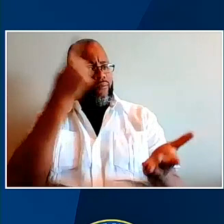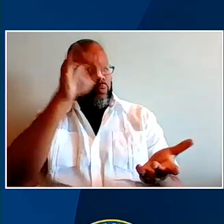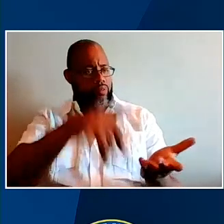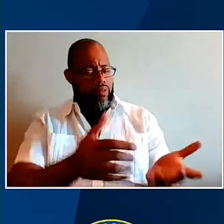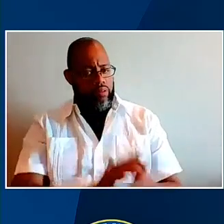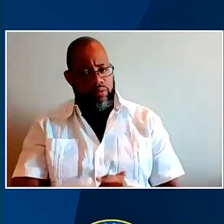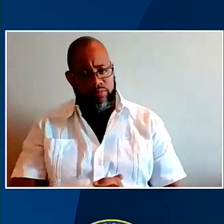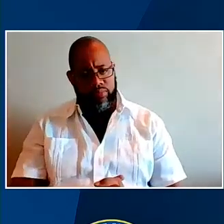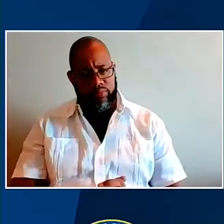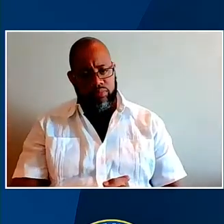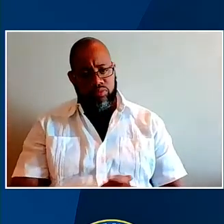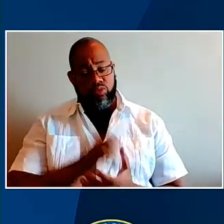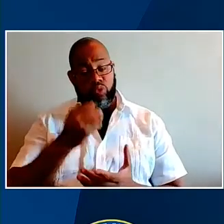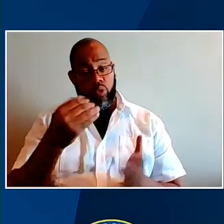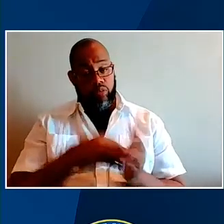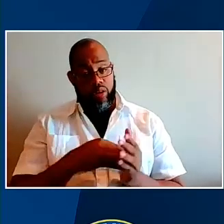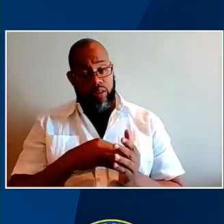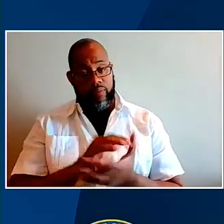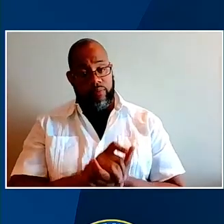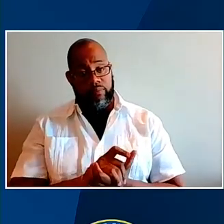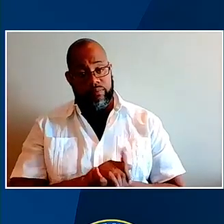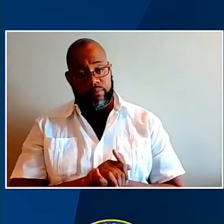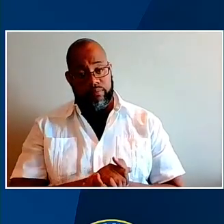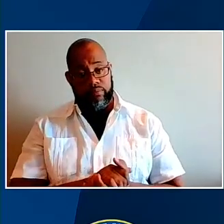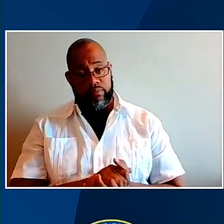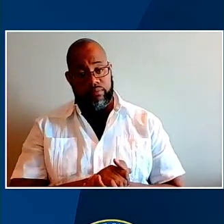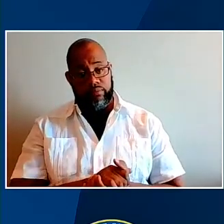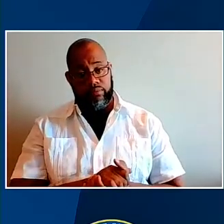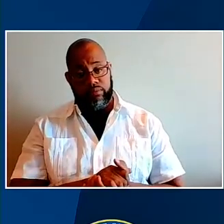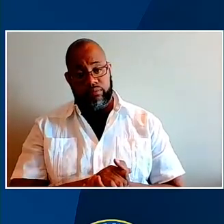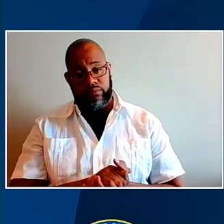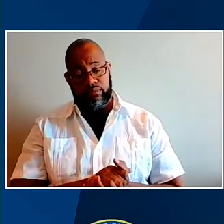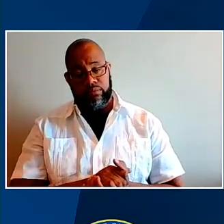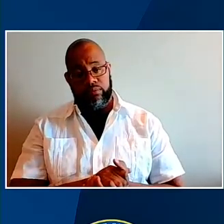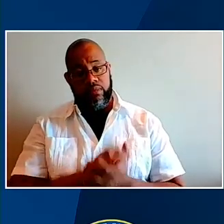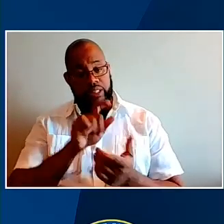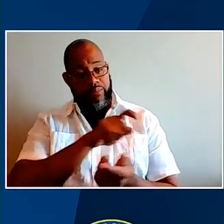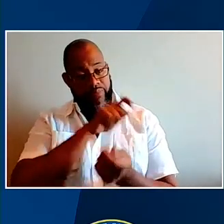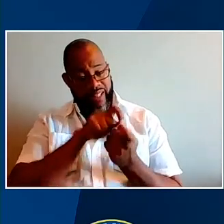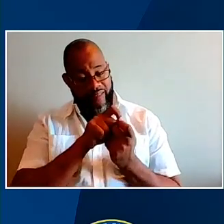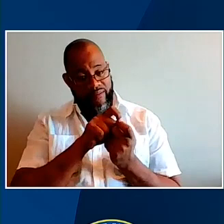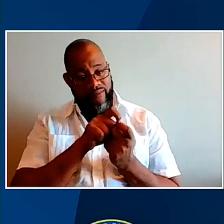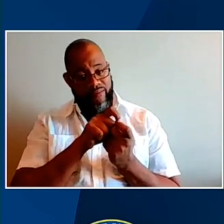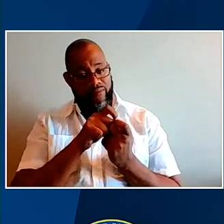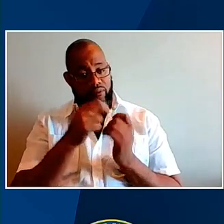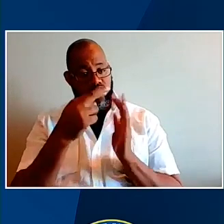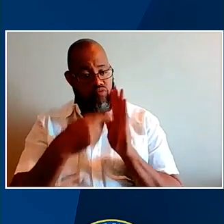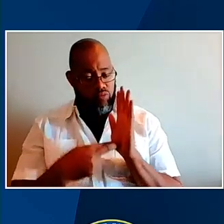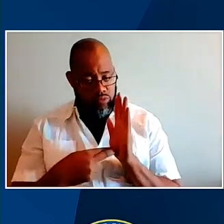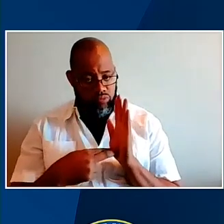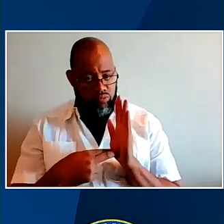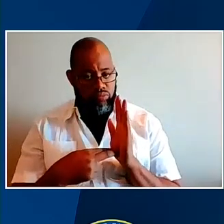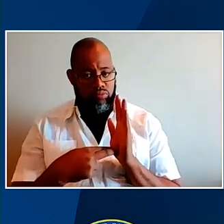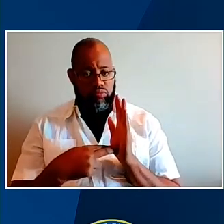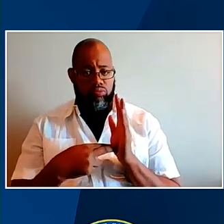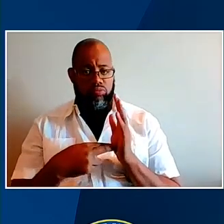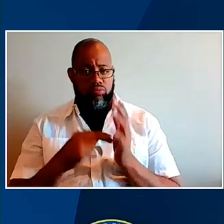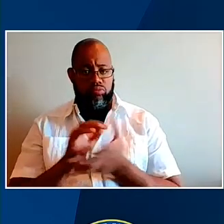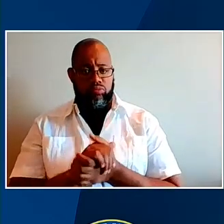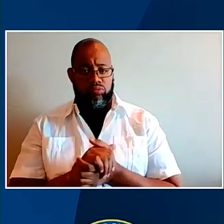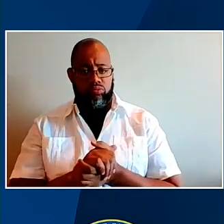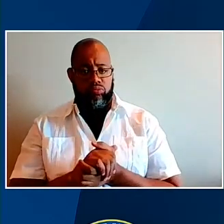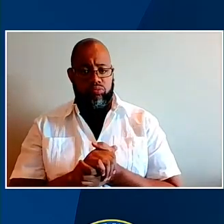So again, the specific regulations are